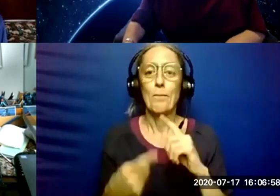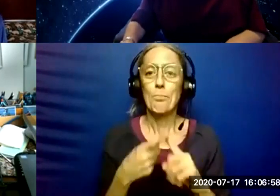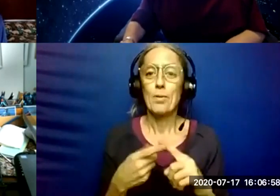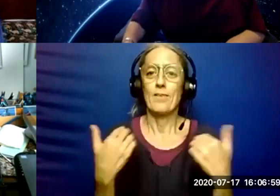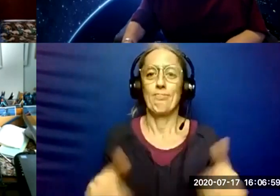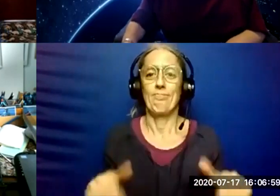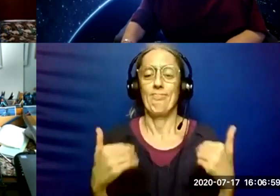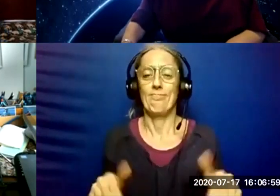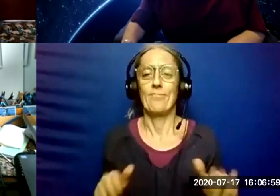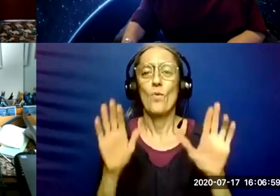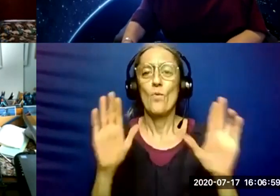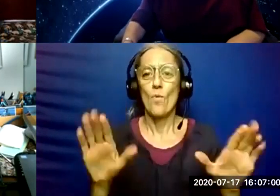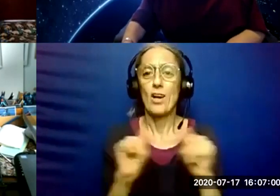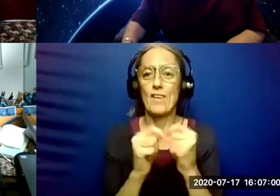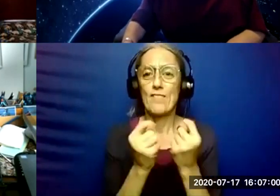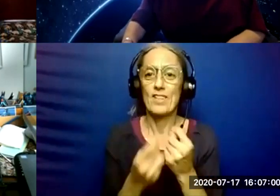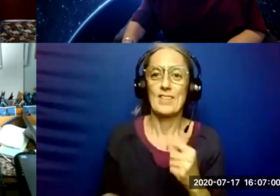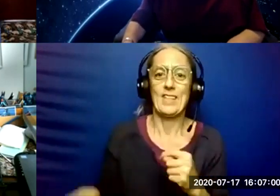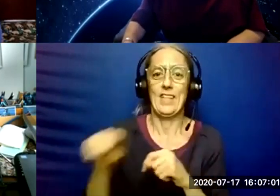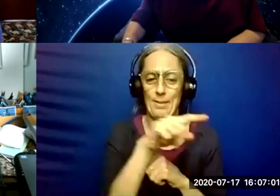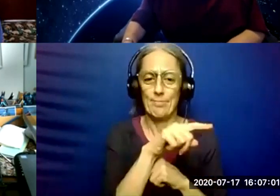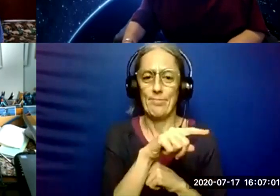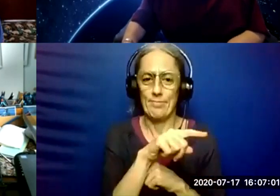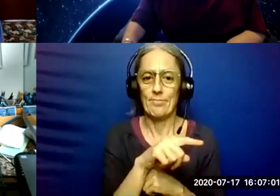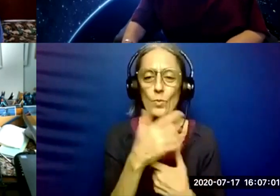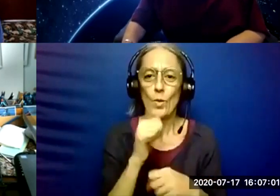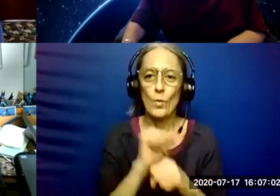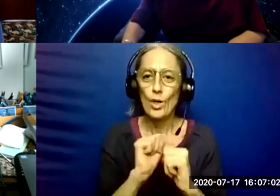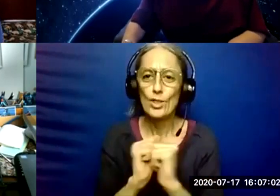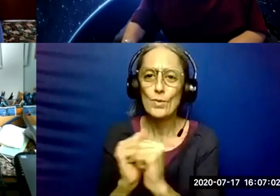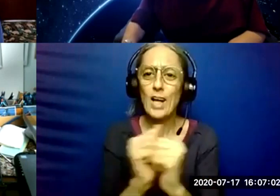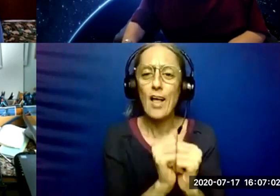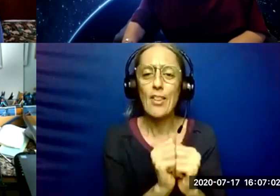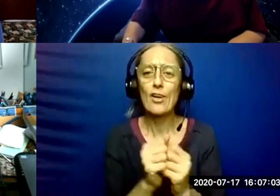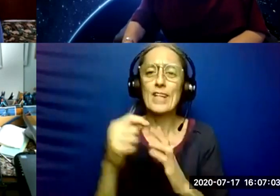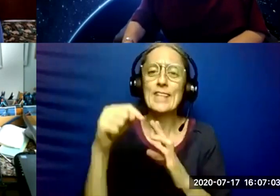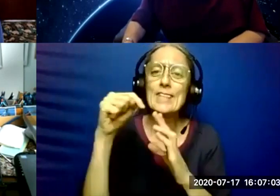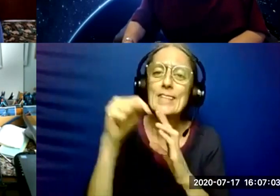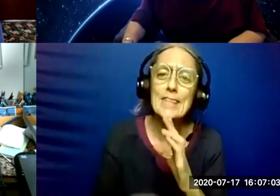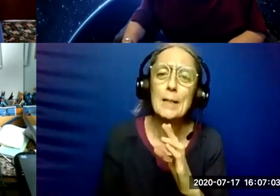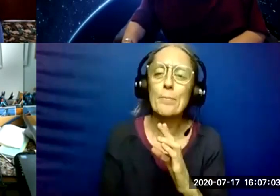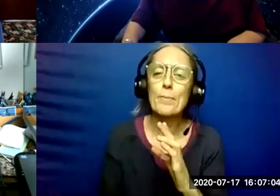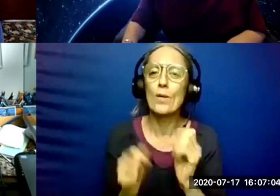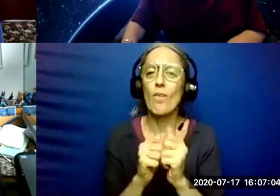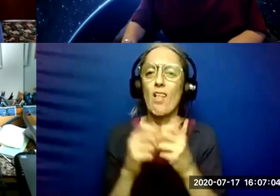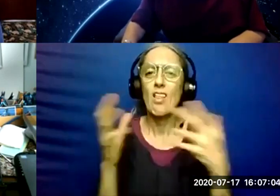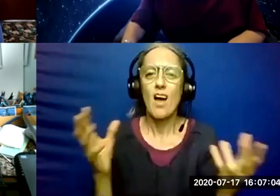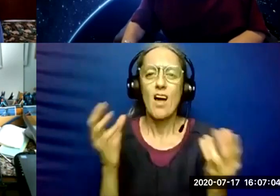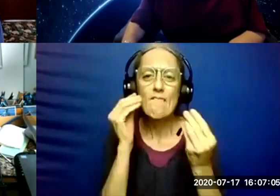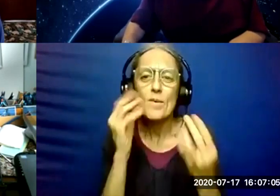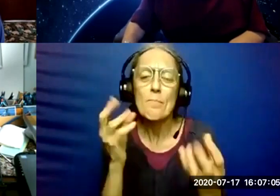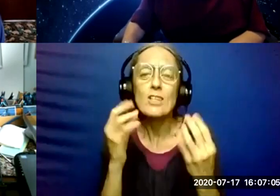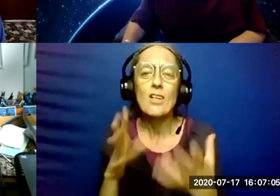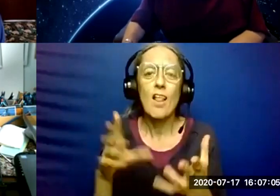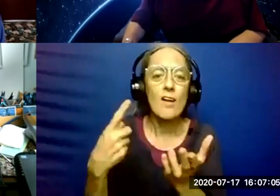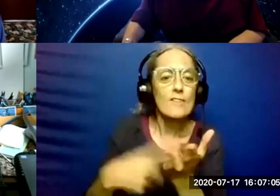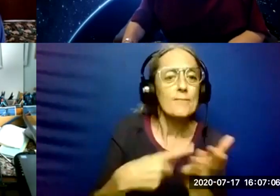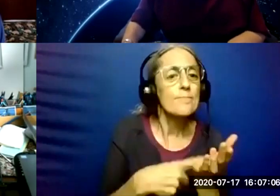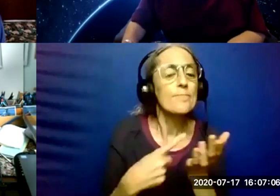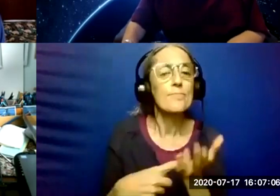were working in a very deep and substantive way, both Members of the Congress on the House and Senate side.